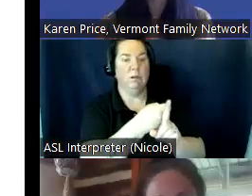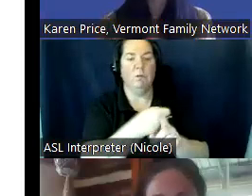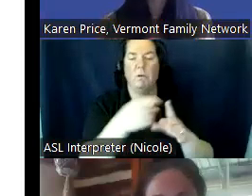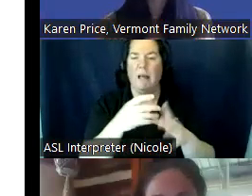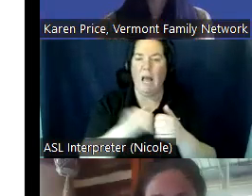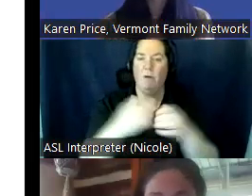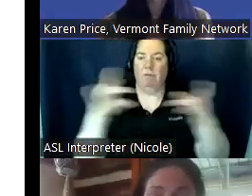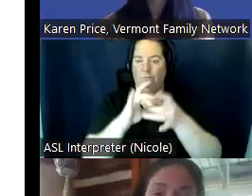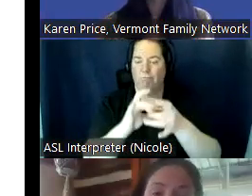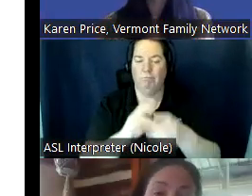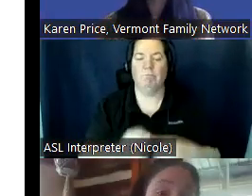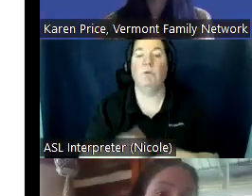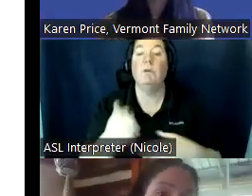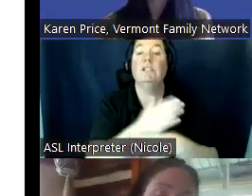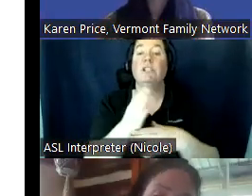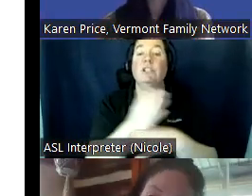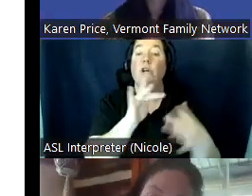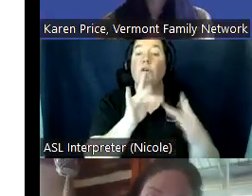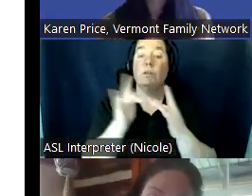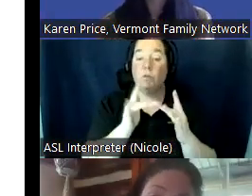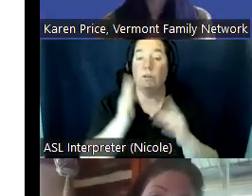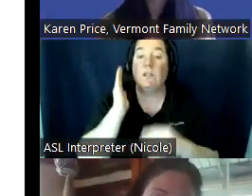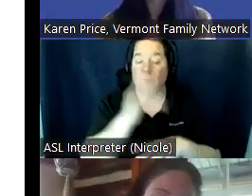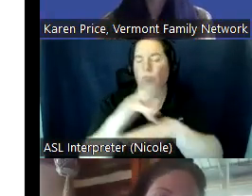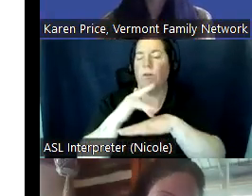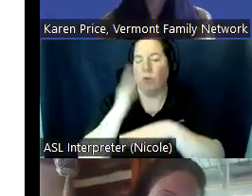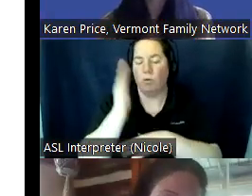to this information. Then we will move on to responding to pre-submitted questions.